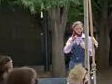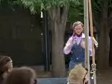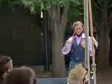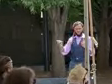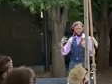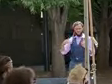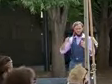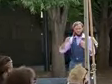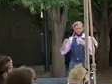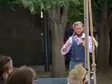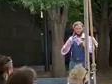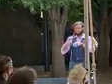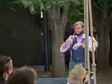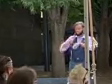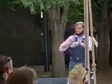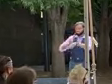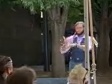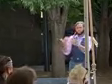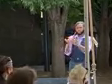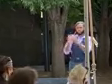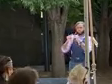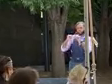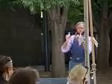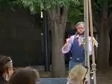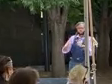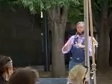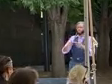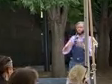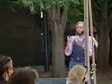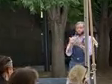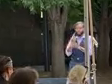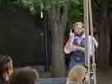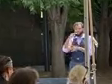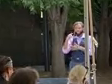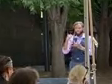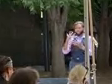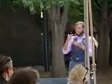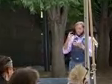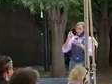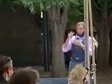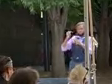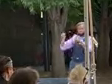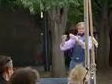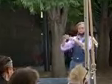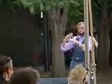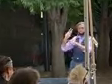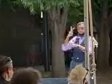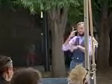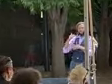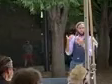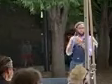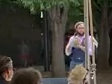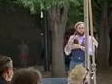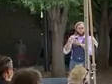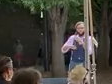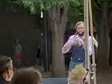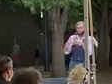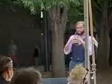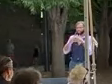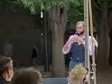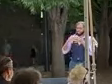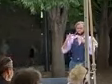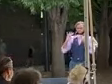New memorials have been built, new faces are in politics, new generations of Americans claiming their rightful space.